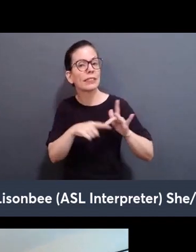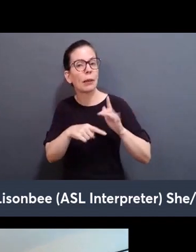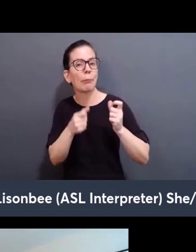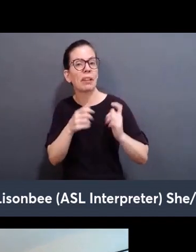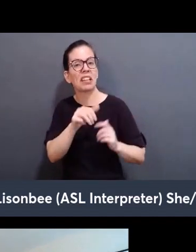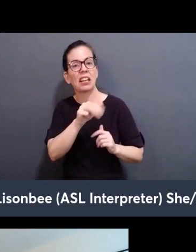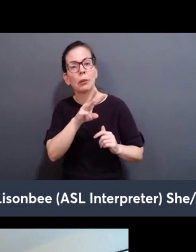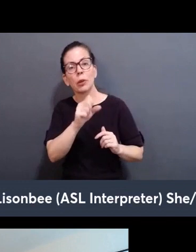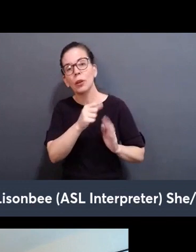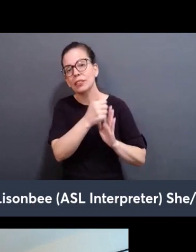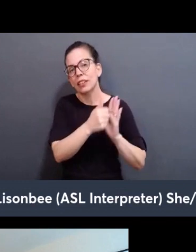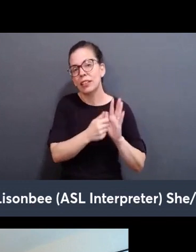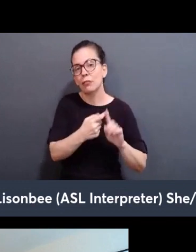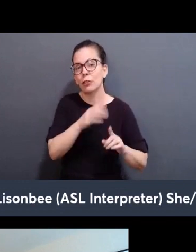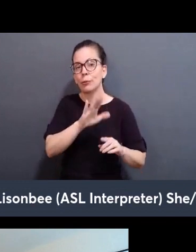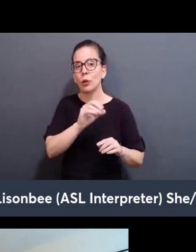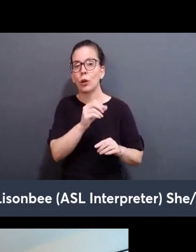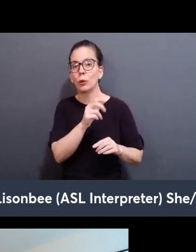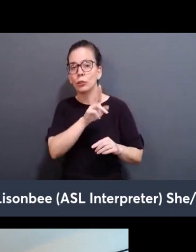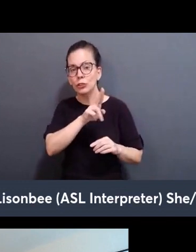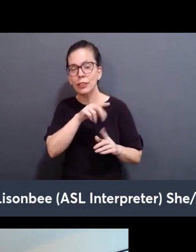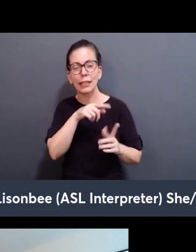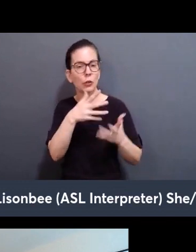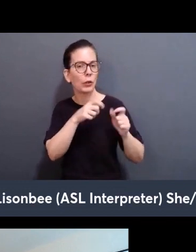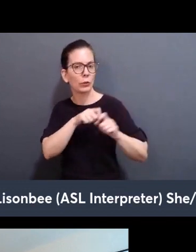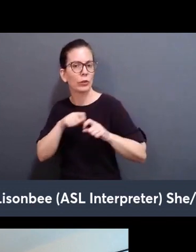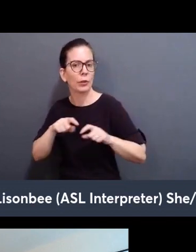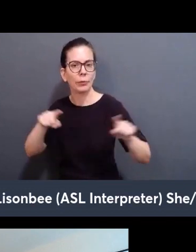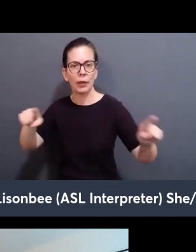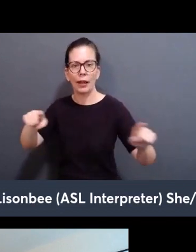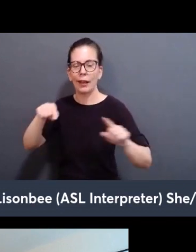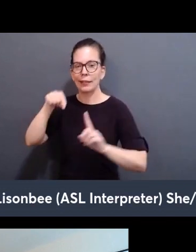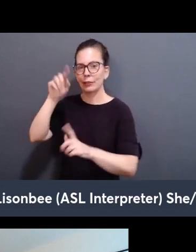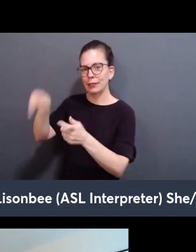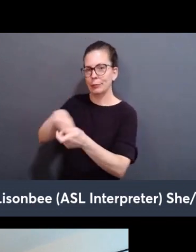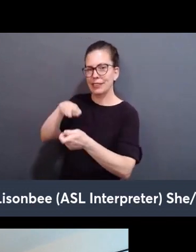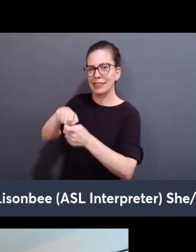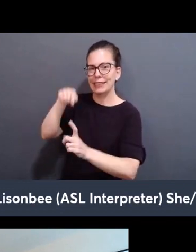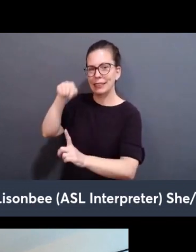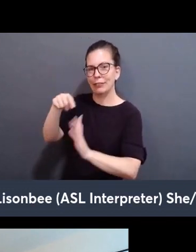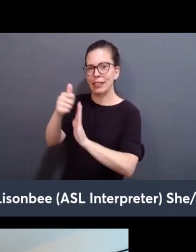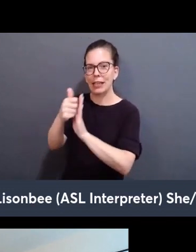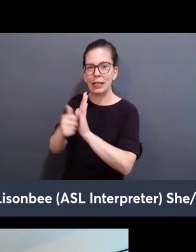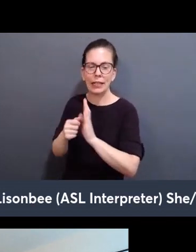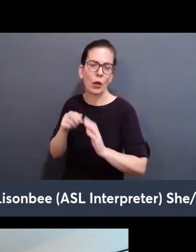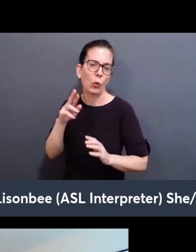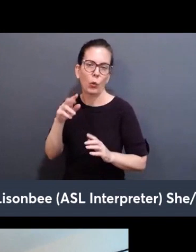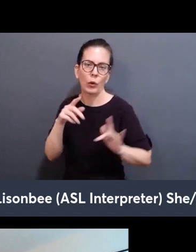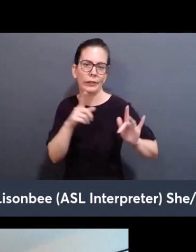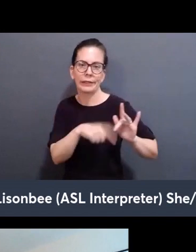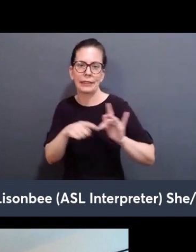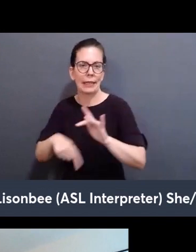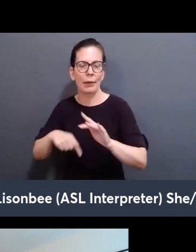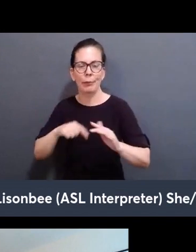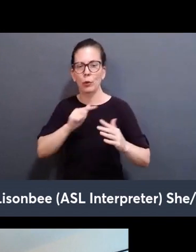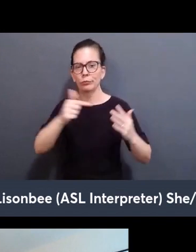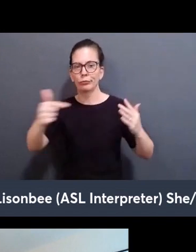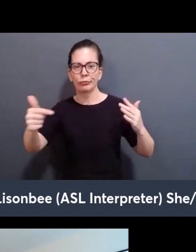from your organization unit and you want to just deploy in a specific pool of accounts or even skip it out, you can use that Account Level Targeting.